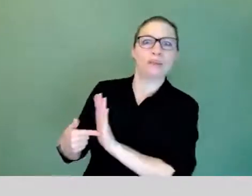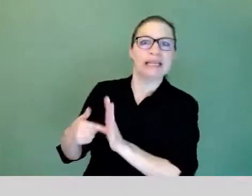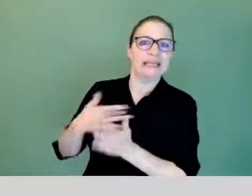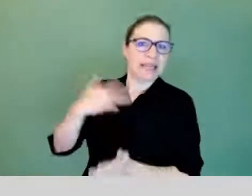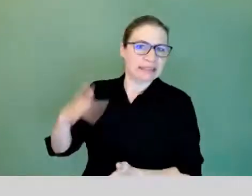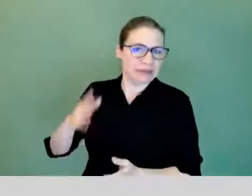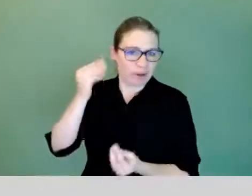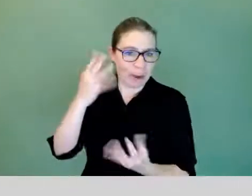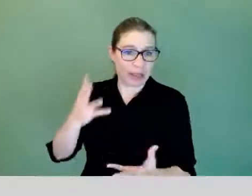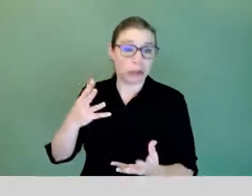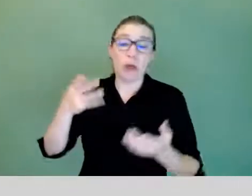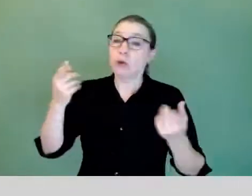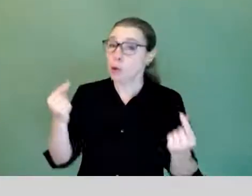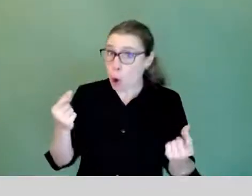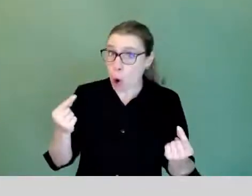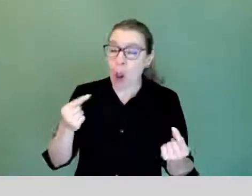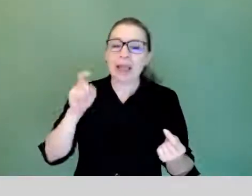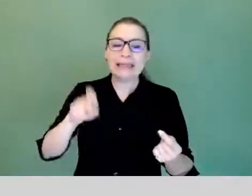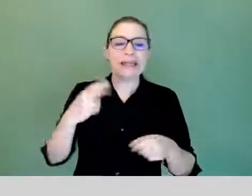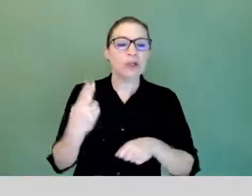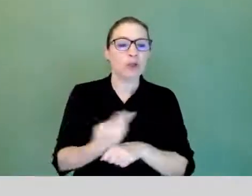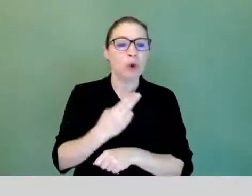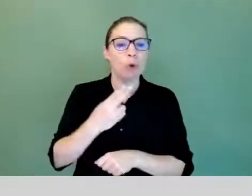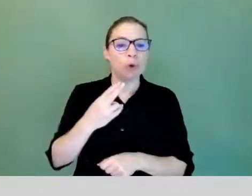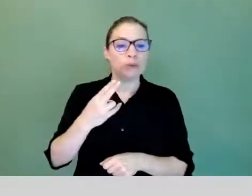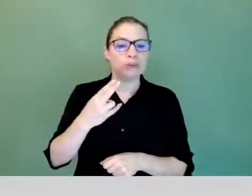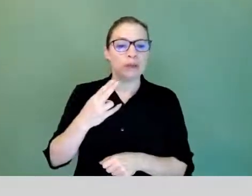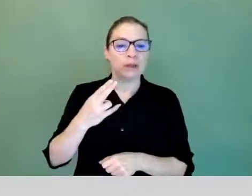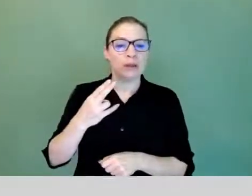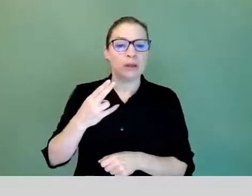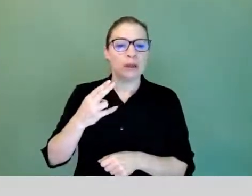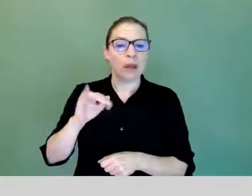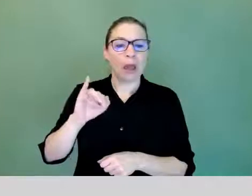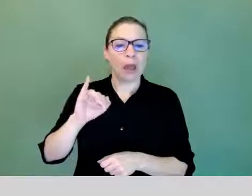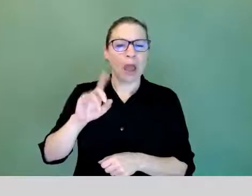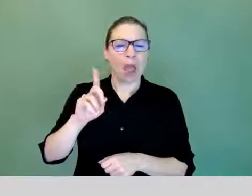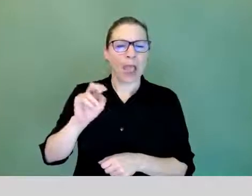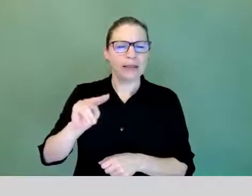So for that, you need to use Python 3 and use the script djangohunter.py